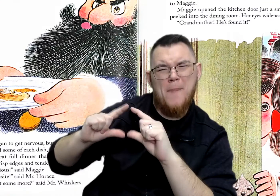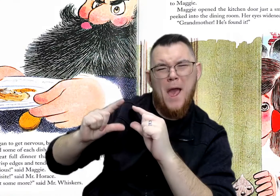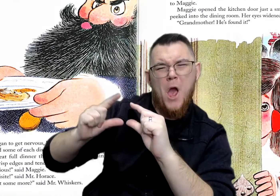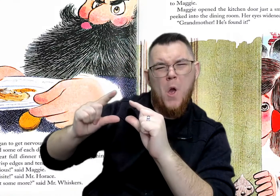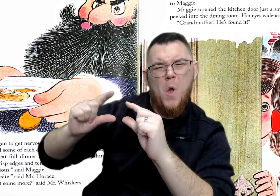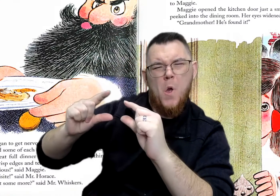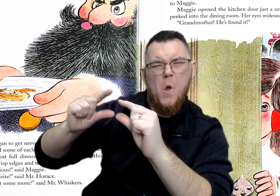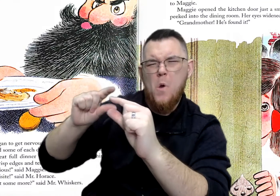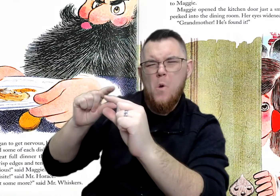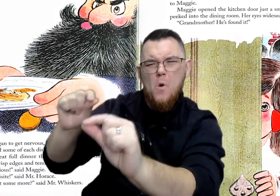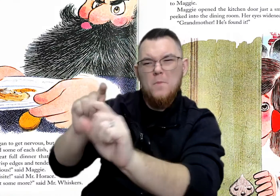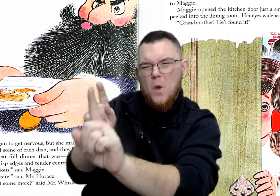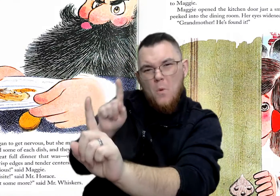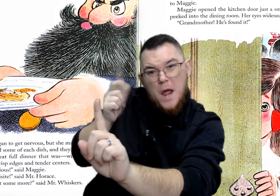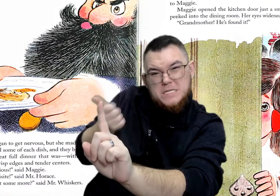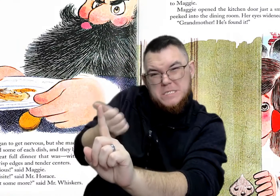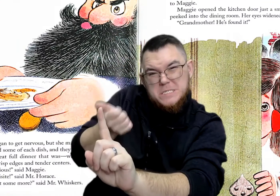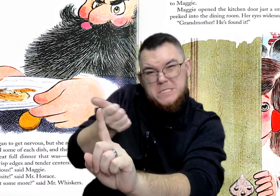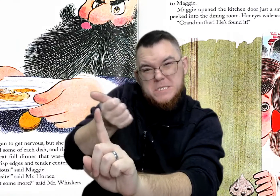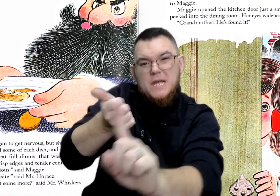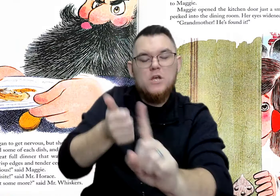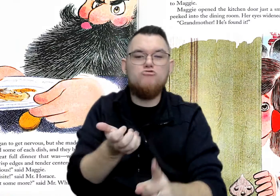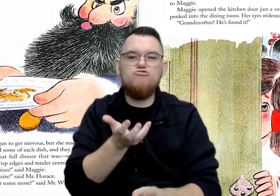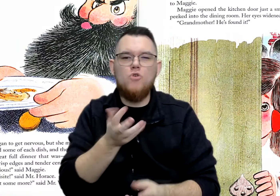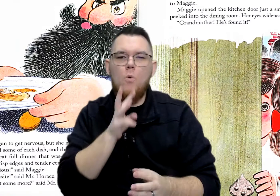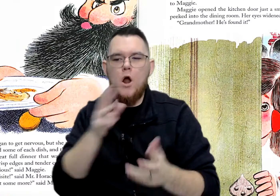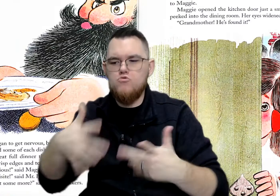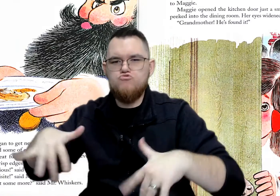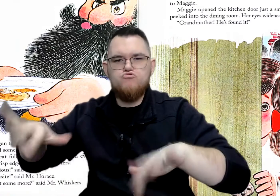One chased the other into the cranberry bog.